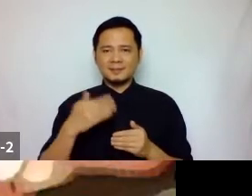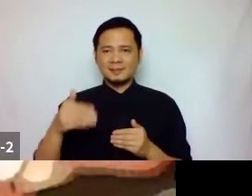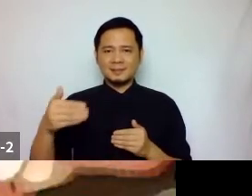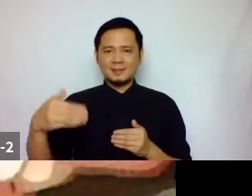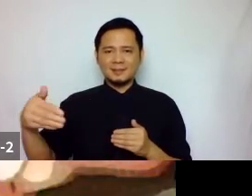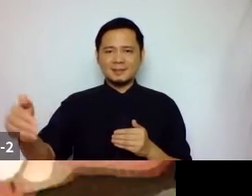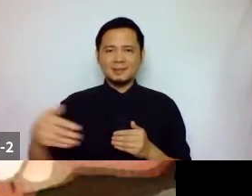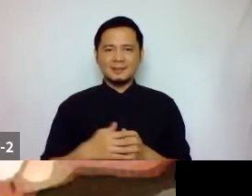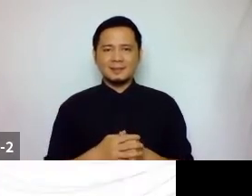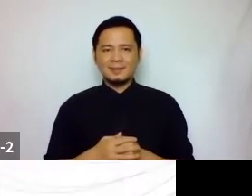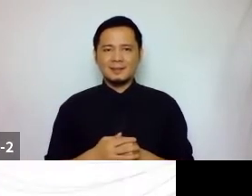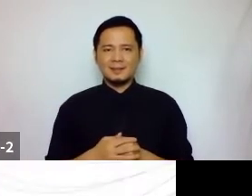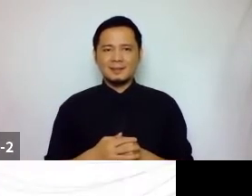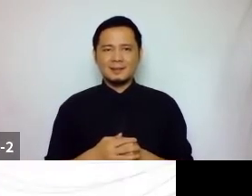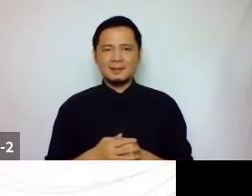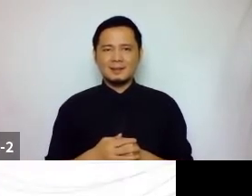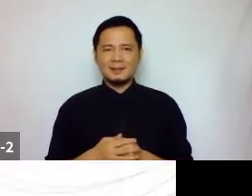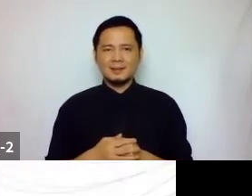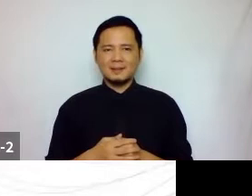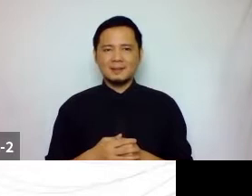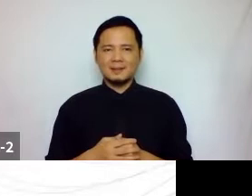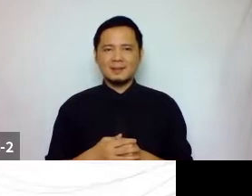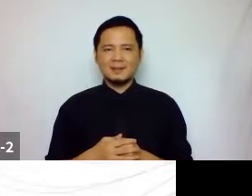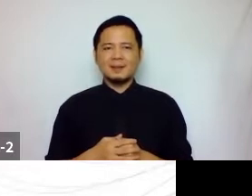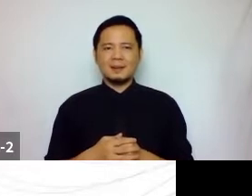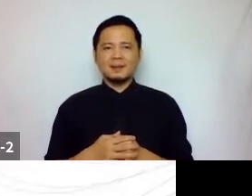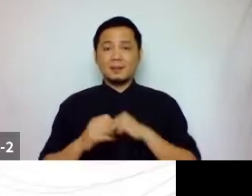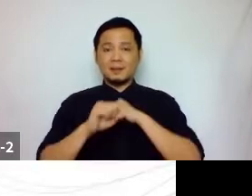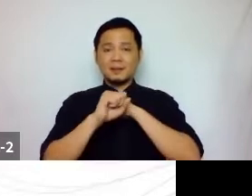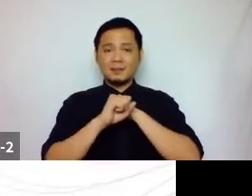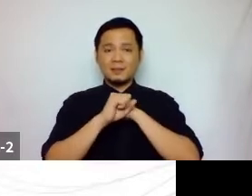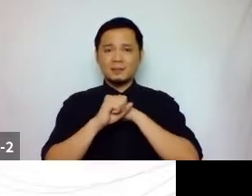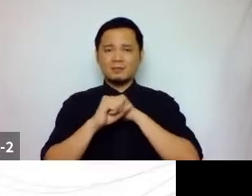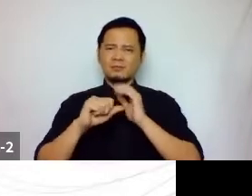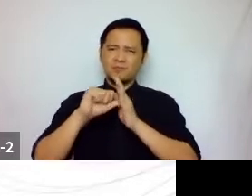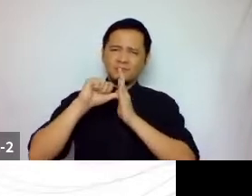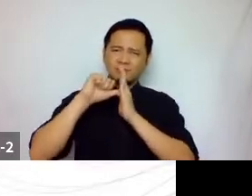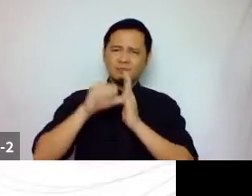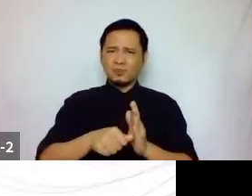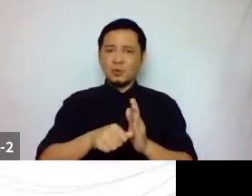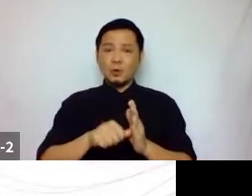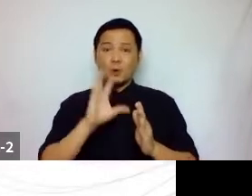So what we want is for our campaign to emphasize that our enemy is COVID.